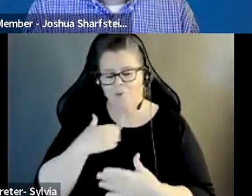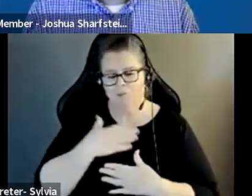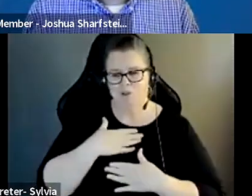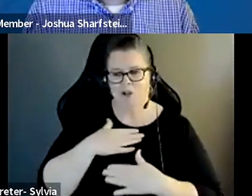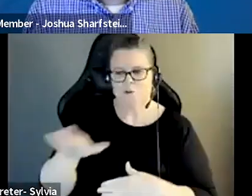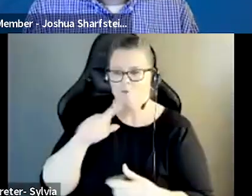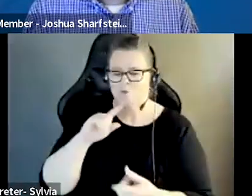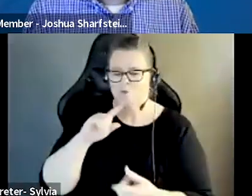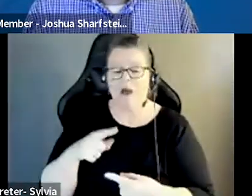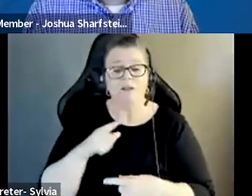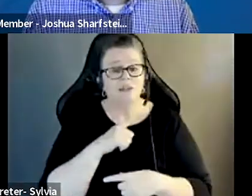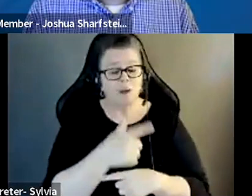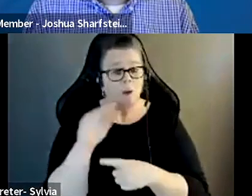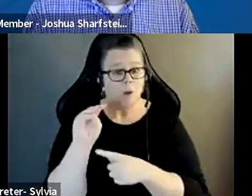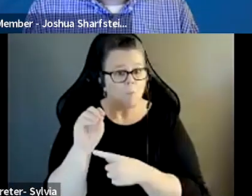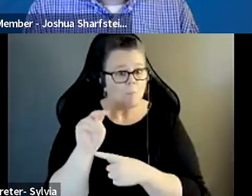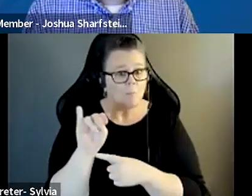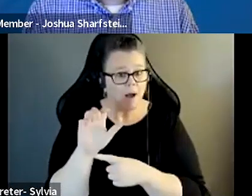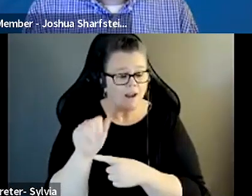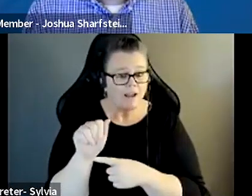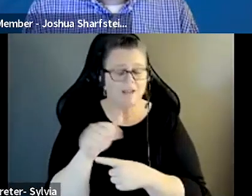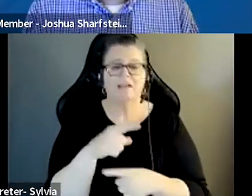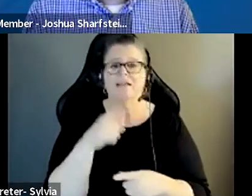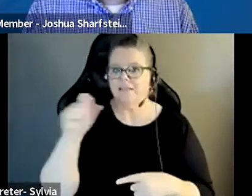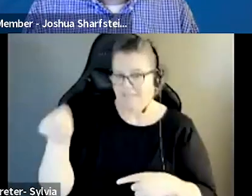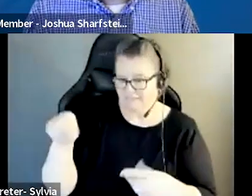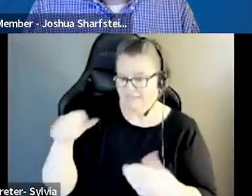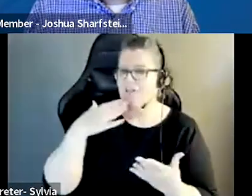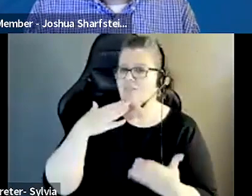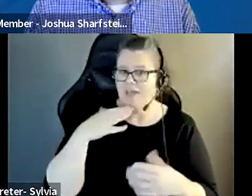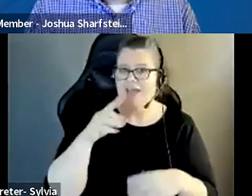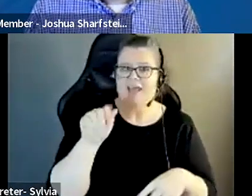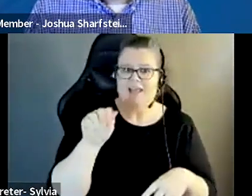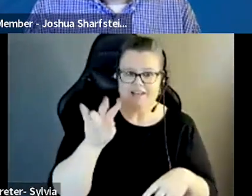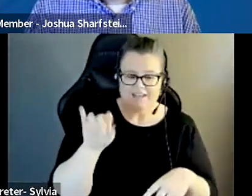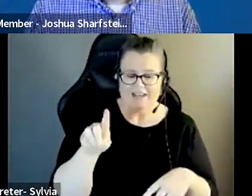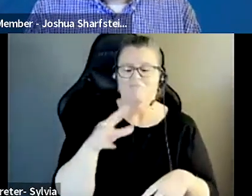Yes, thank you, David, and thank you, Dr. Walensky, for sharing those updates